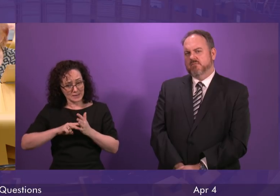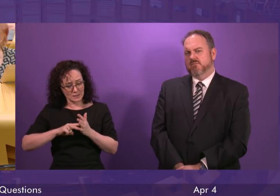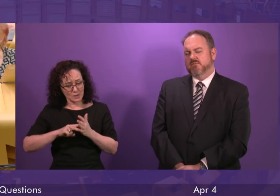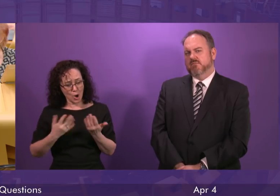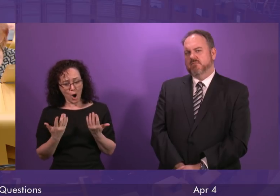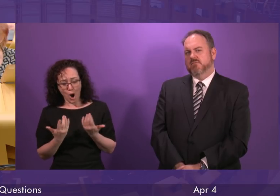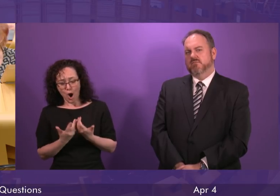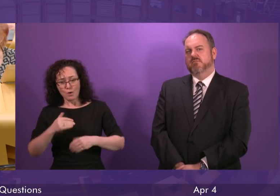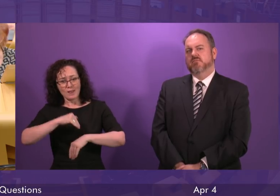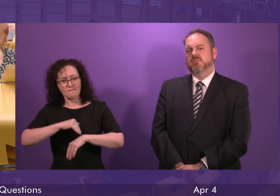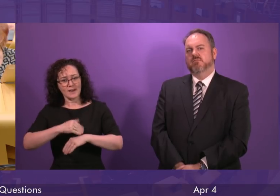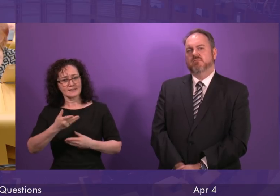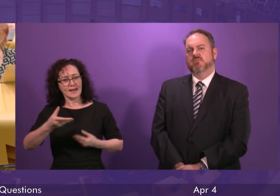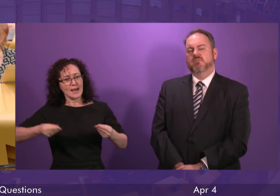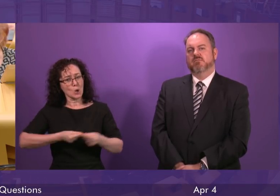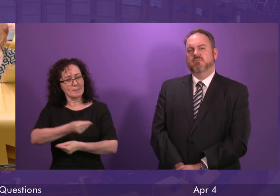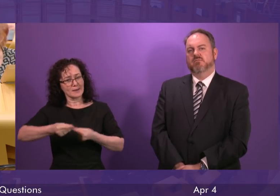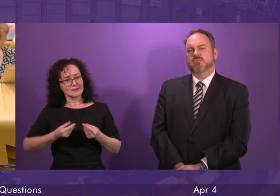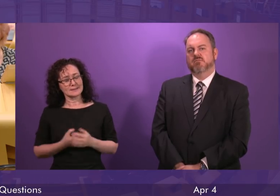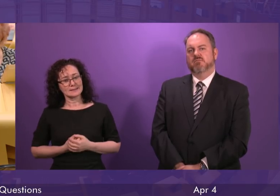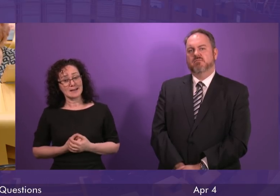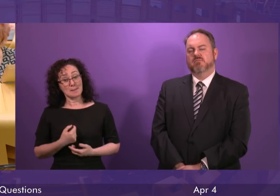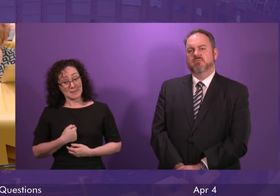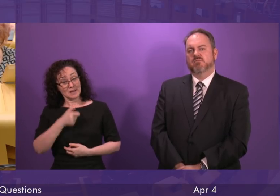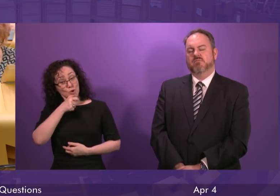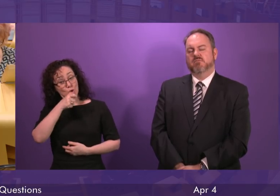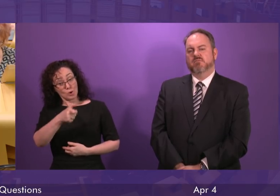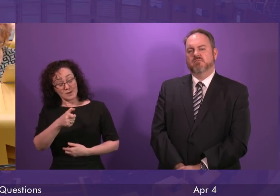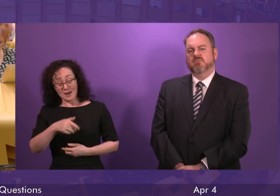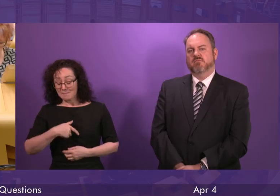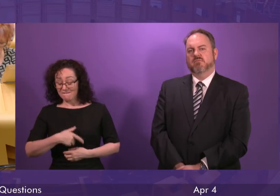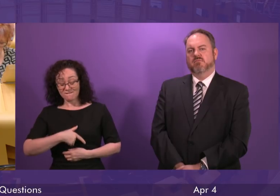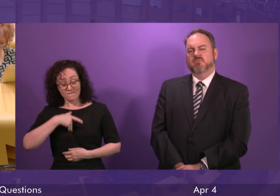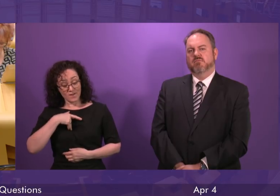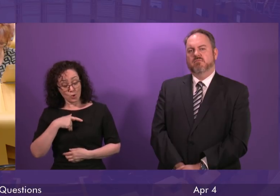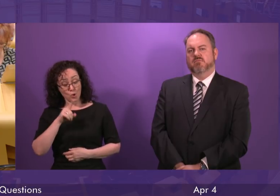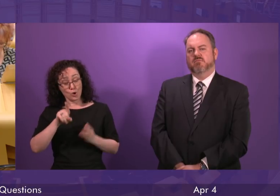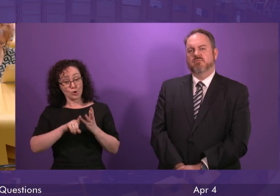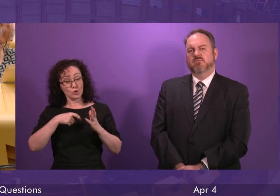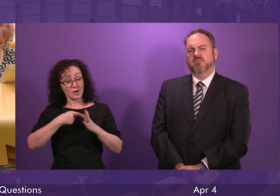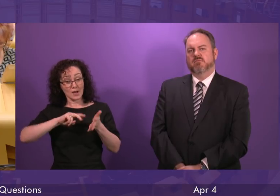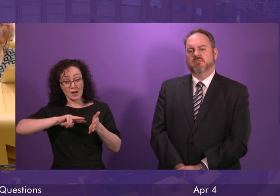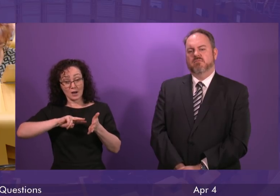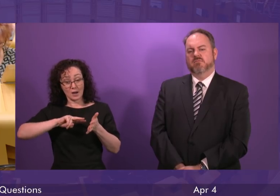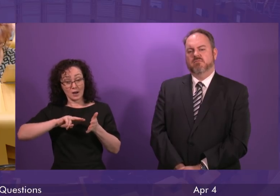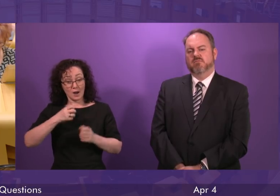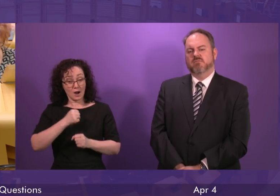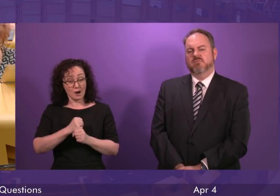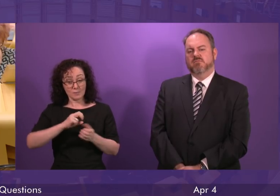I made the point that I do not think that the scale of what the UK Government is planning is sufficient to meet the potential scale of the challenge.